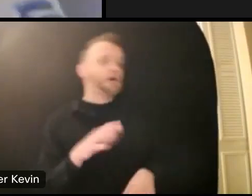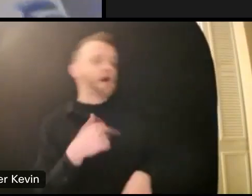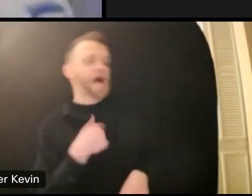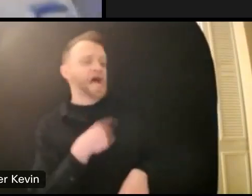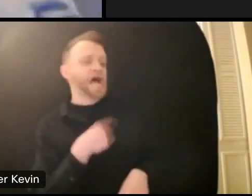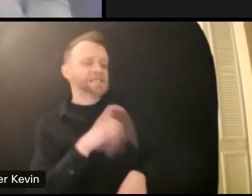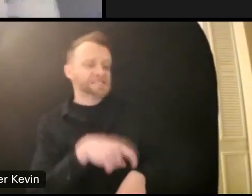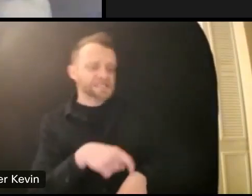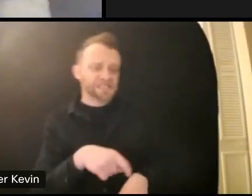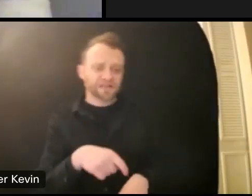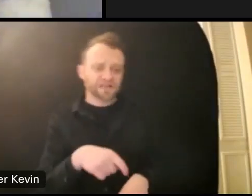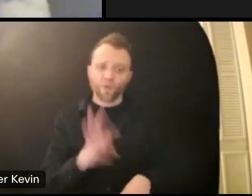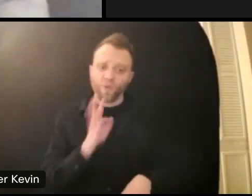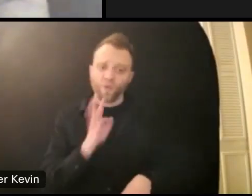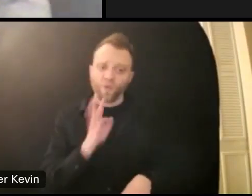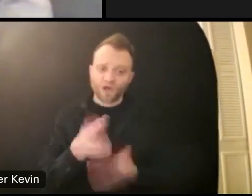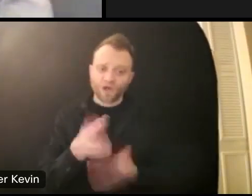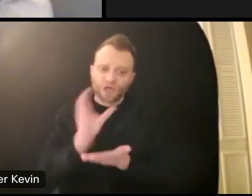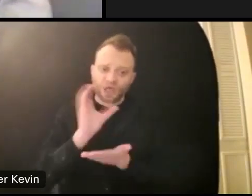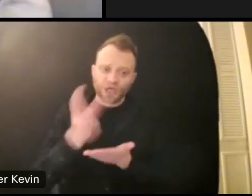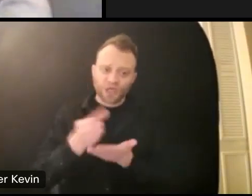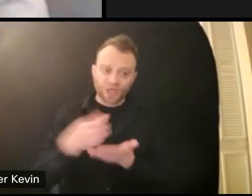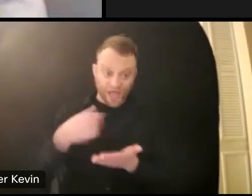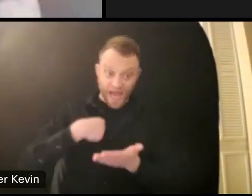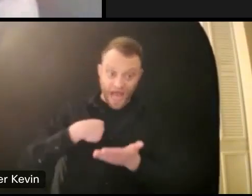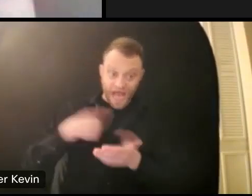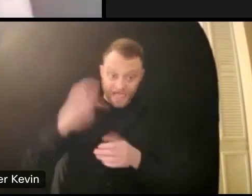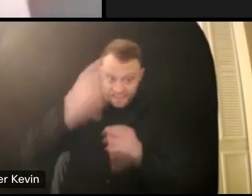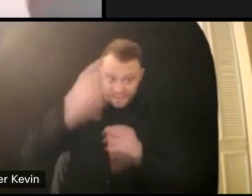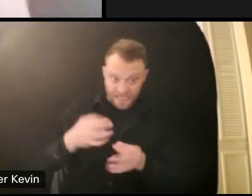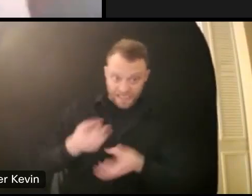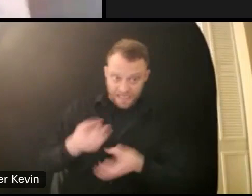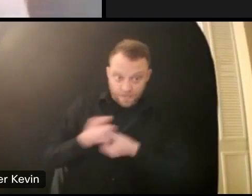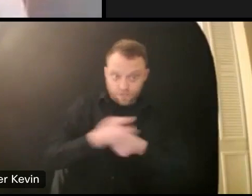(Boese) What we're trying to do is provide as much information as we